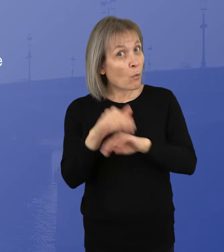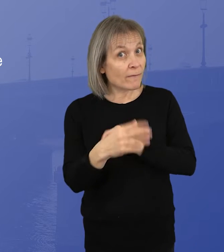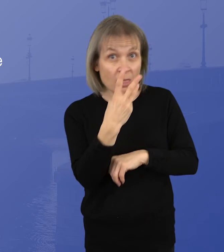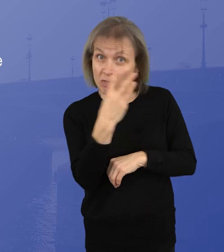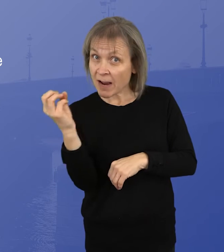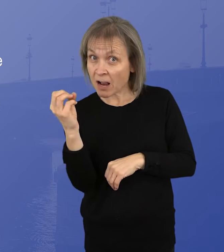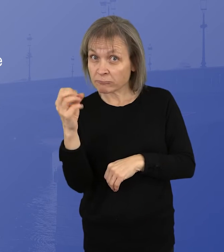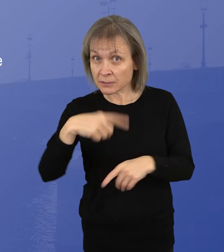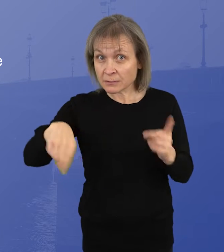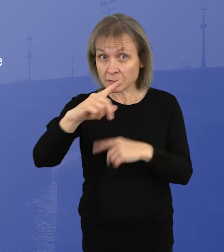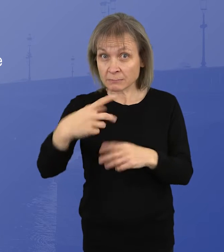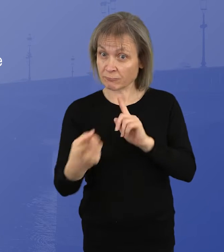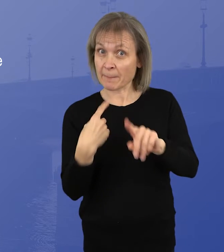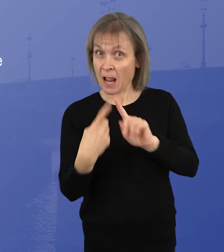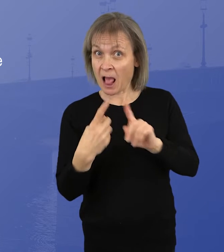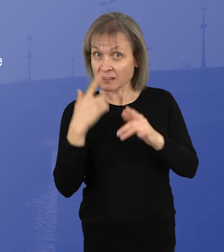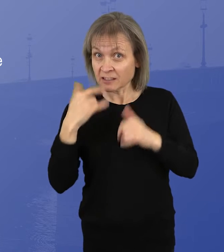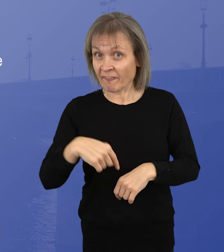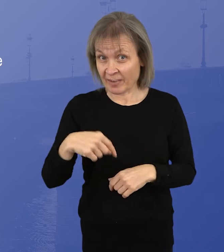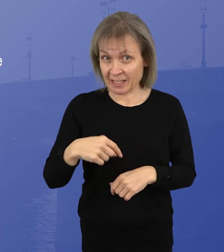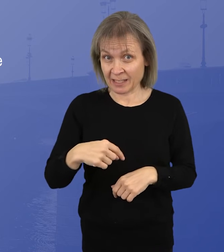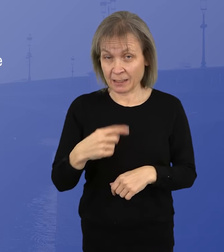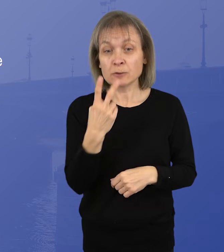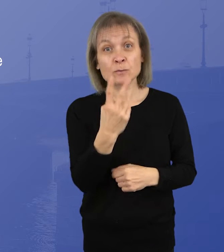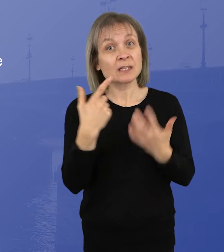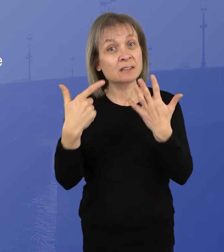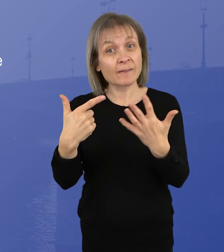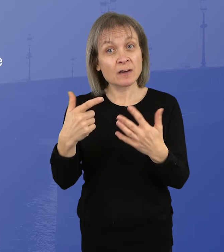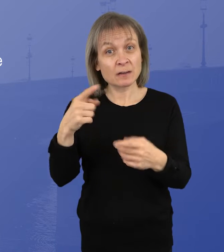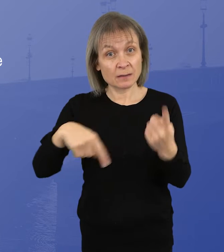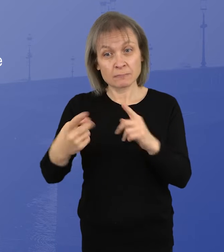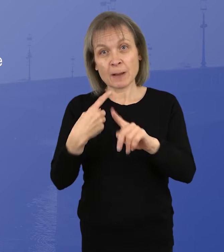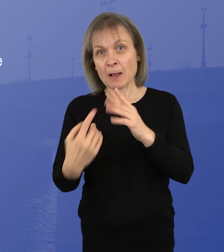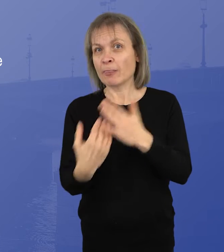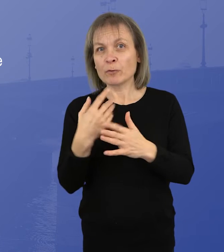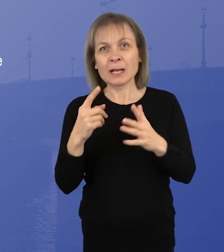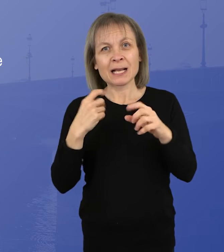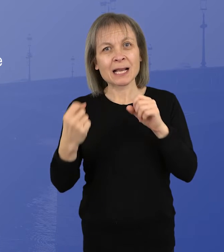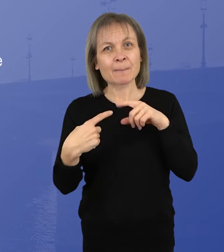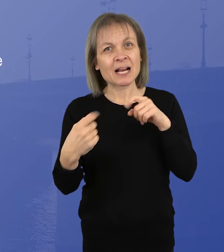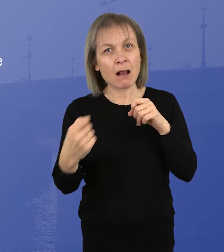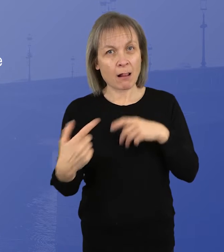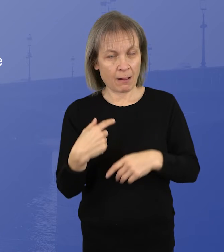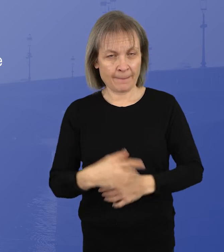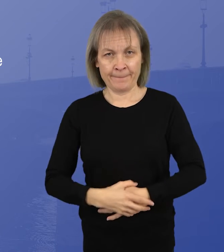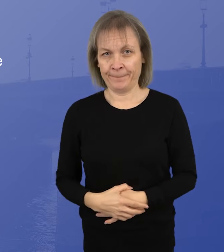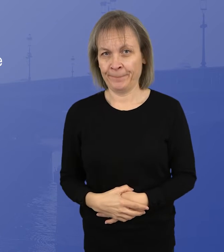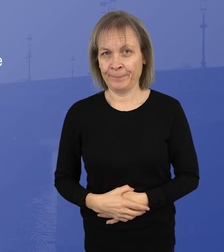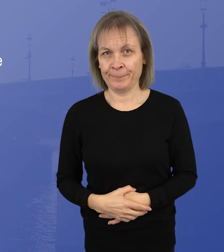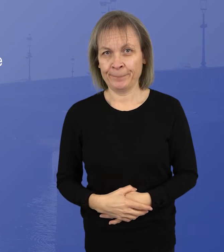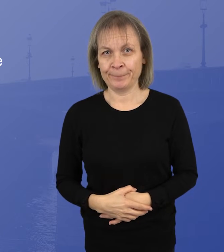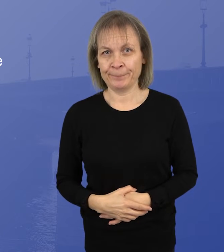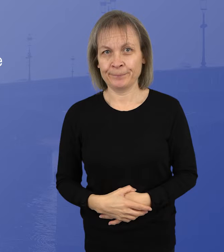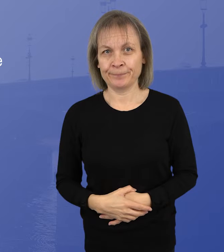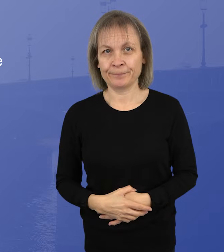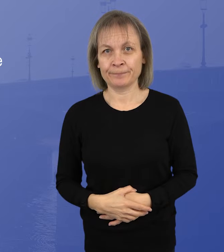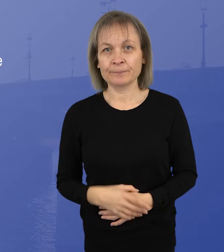Over three hundred people replied to the survey and twenty-seven people replied to the survey by email.